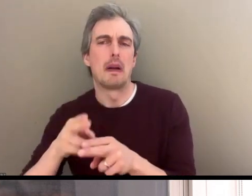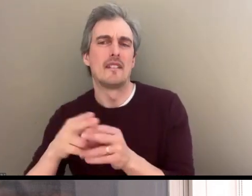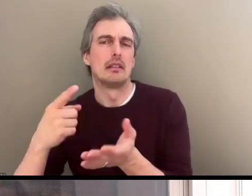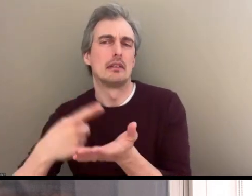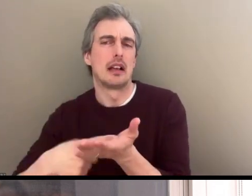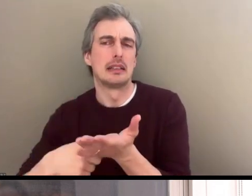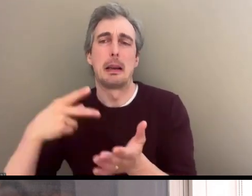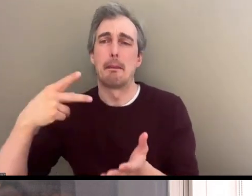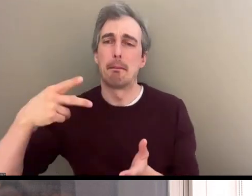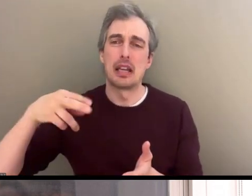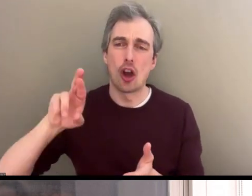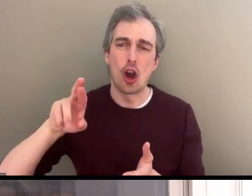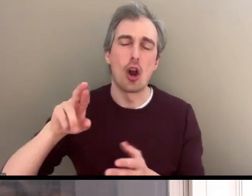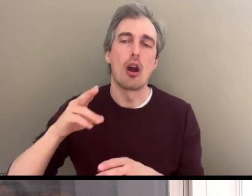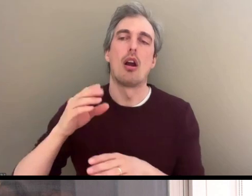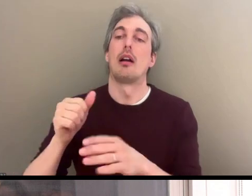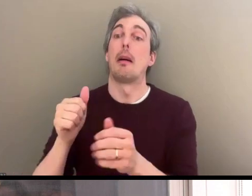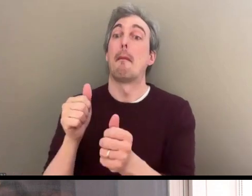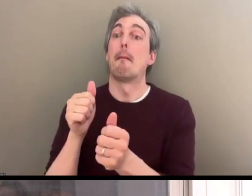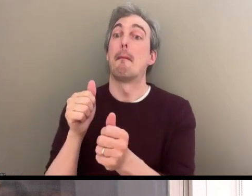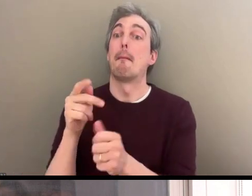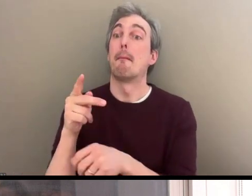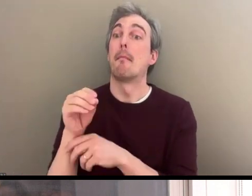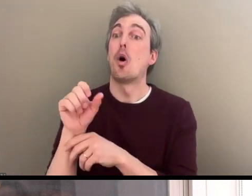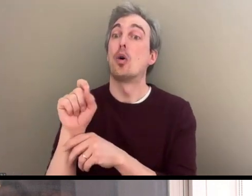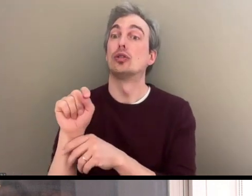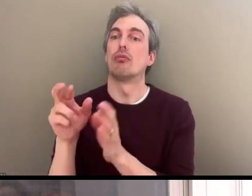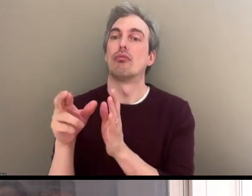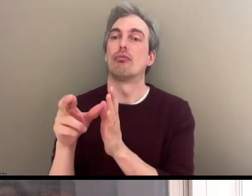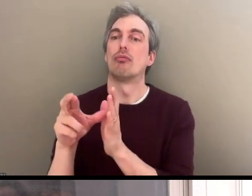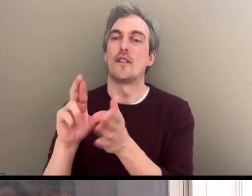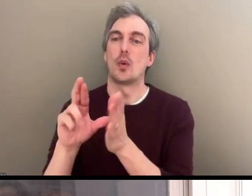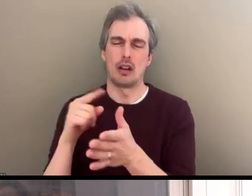I wanted to re-emphasize these steps, because accessibility issues can